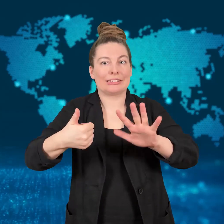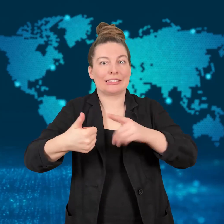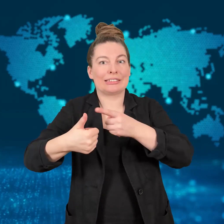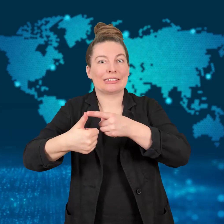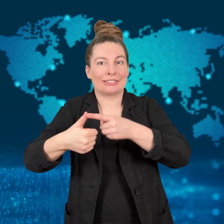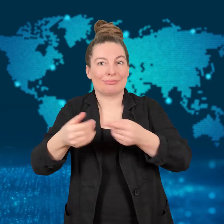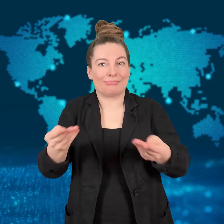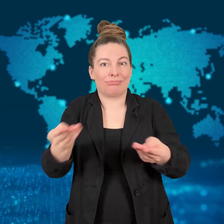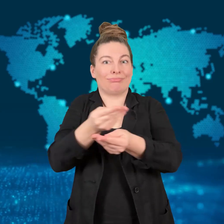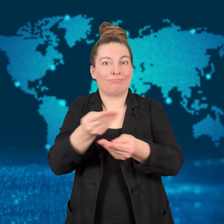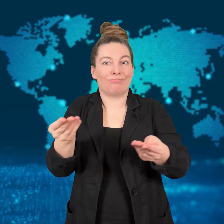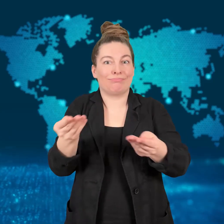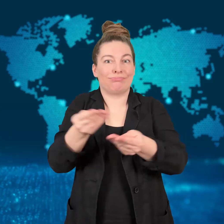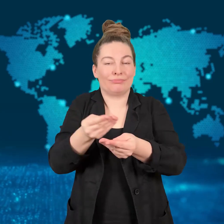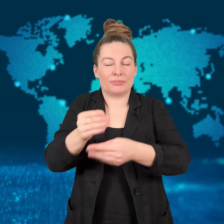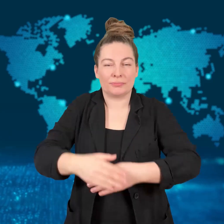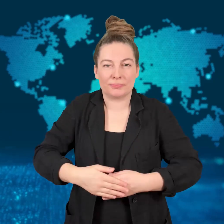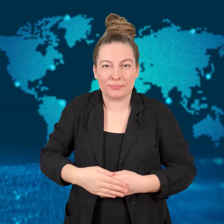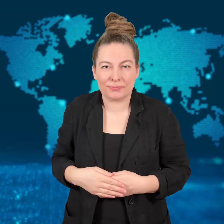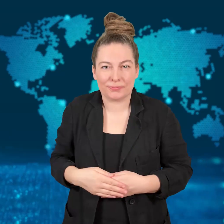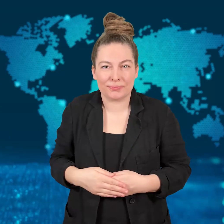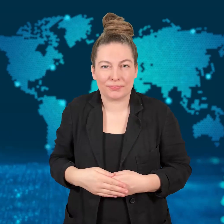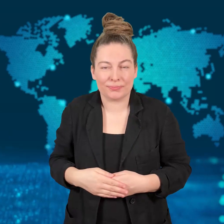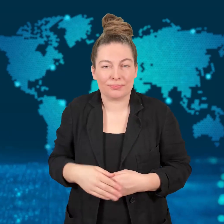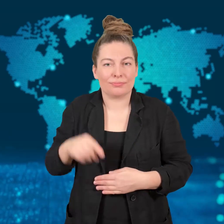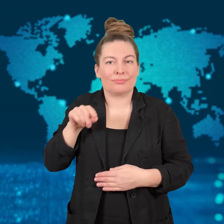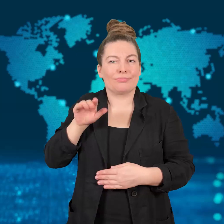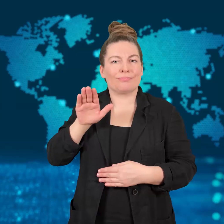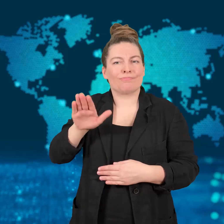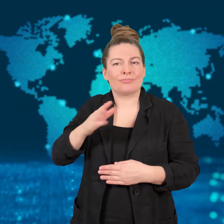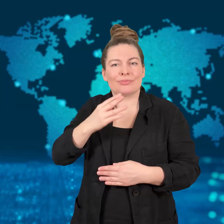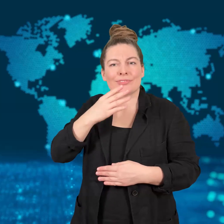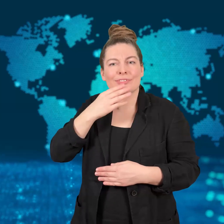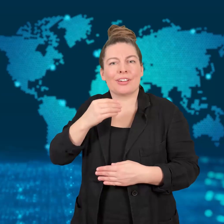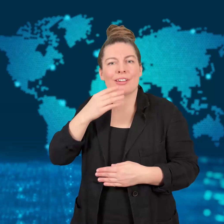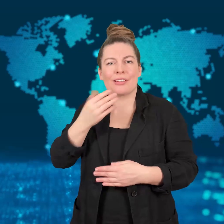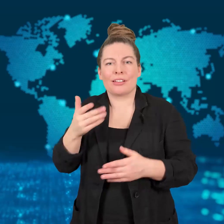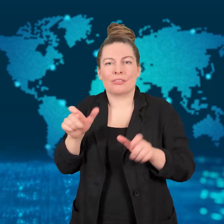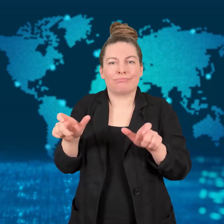the first phase of the deal.